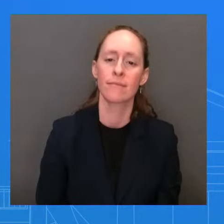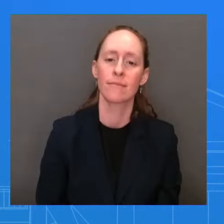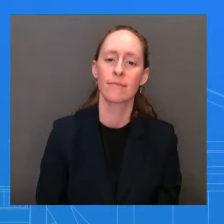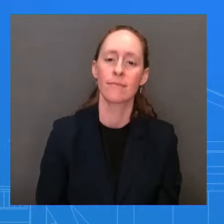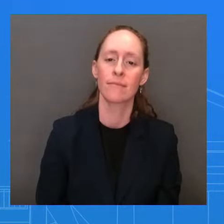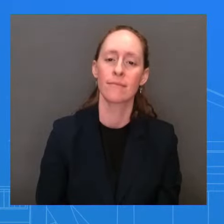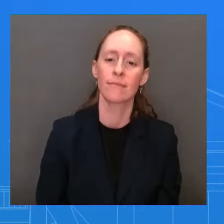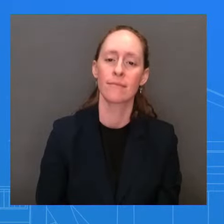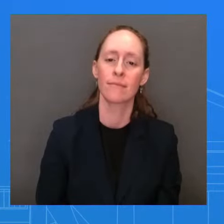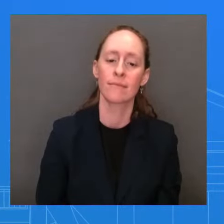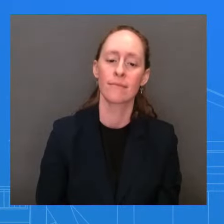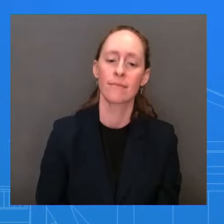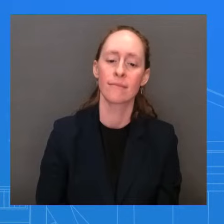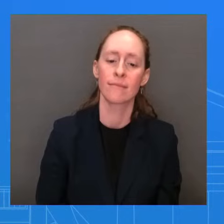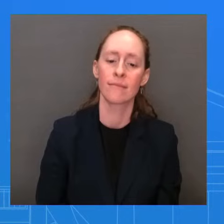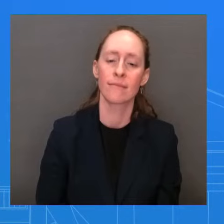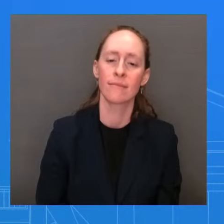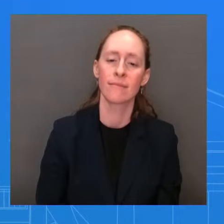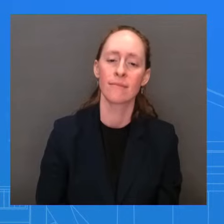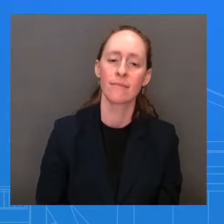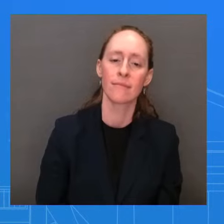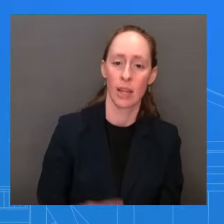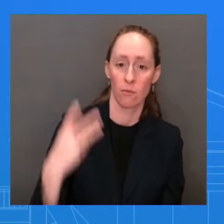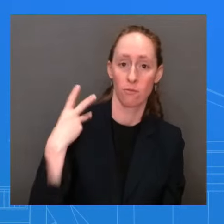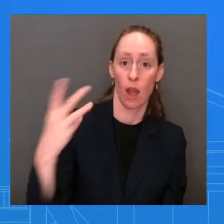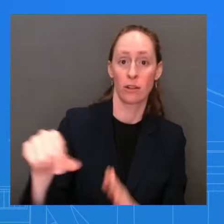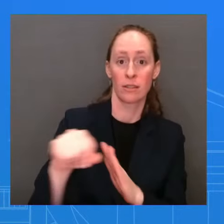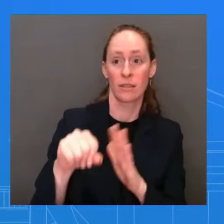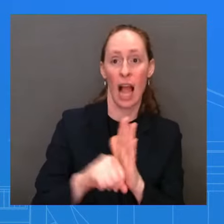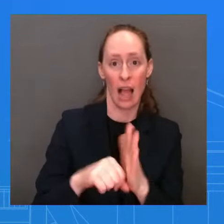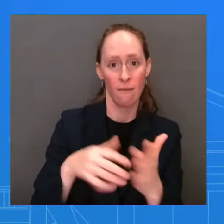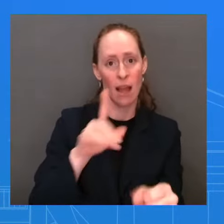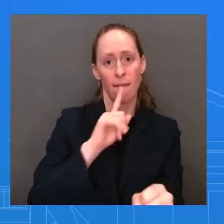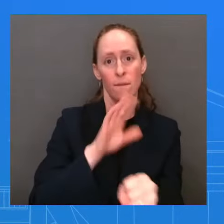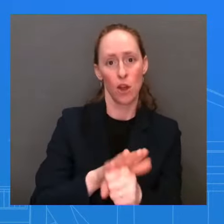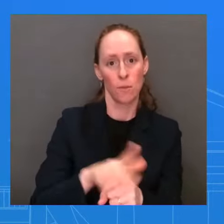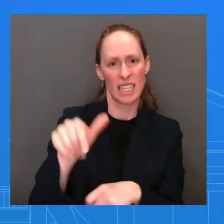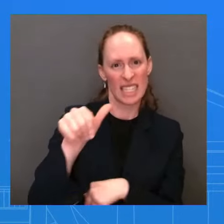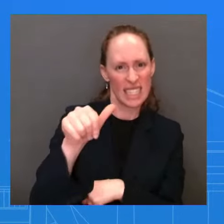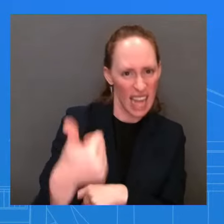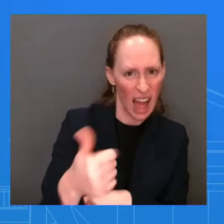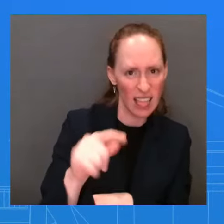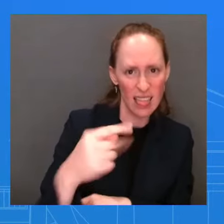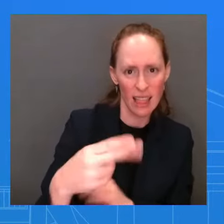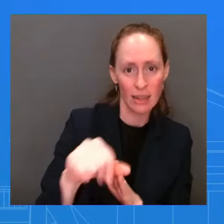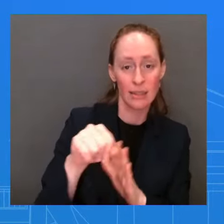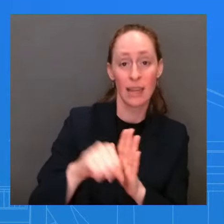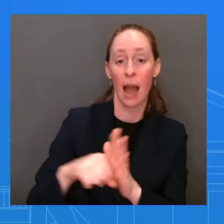to ban assault weapons and get weapons of war off America's streets. President Biden commends the leadership